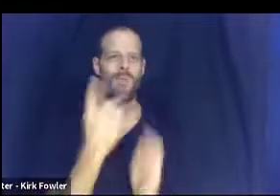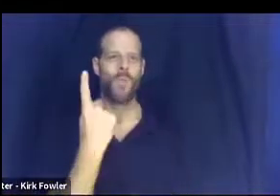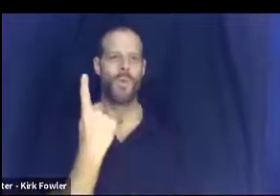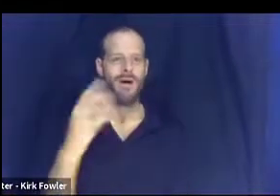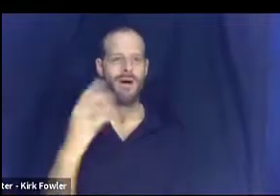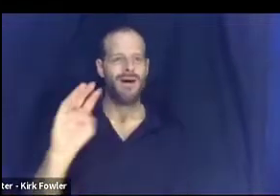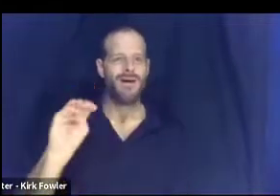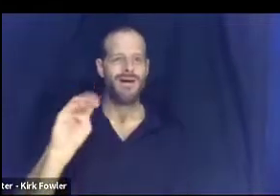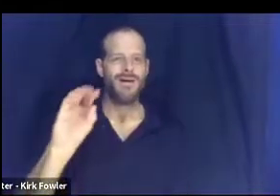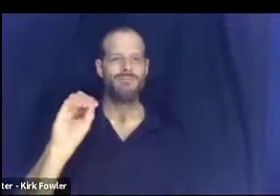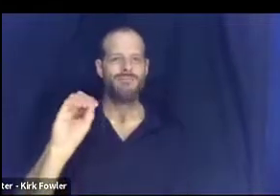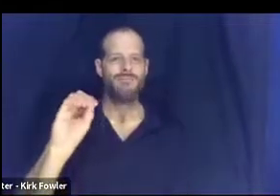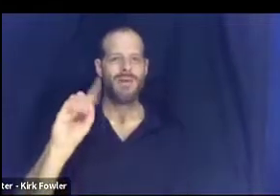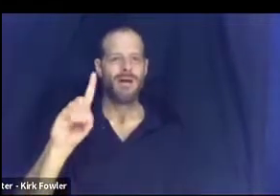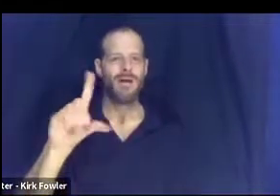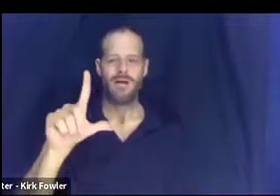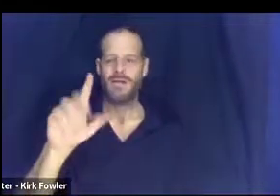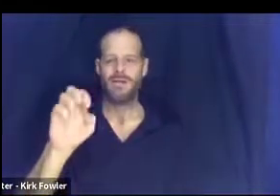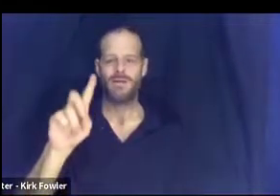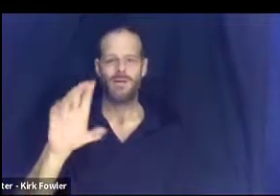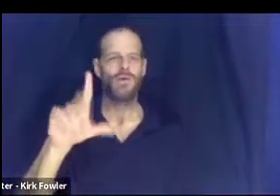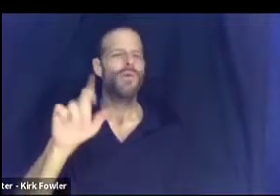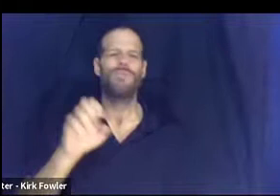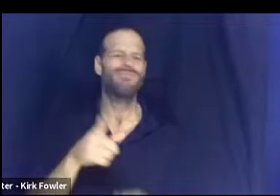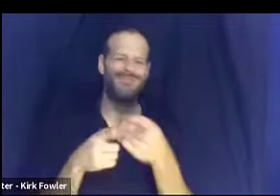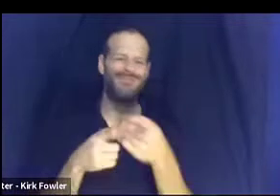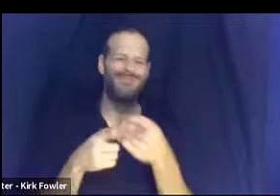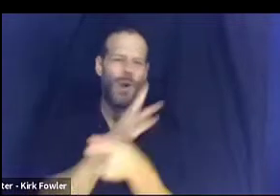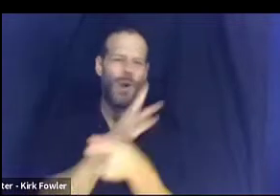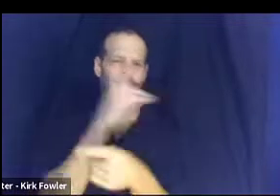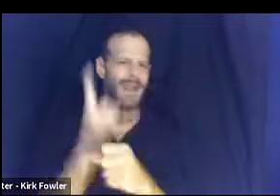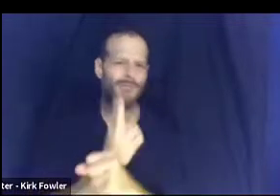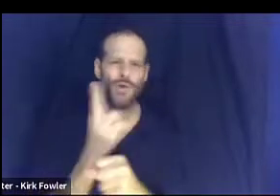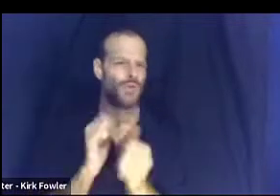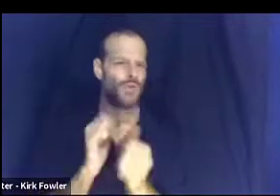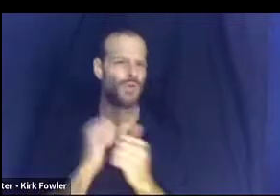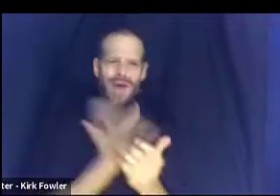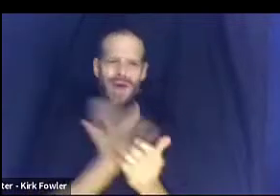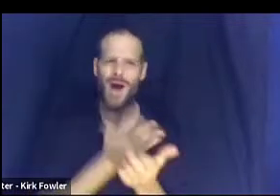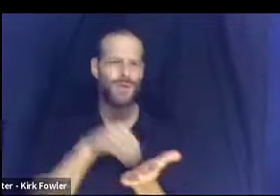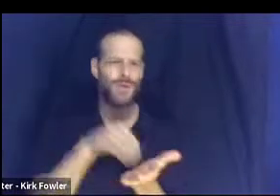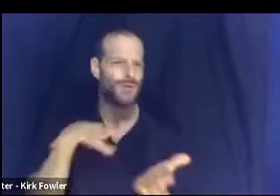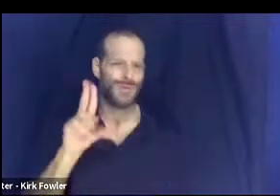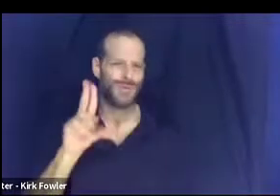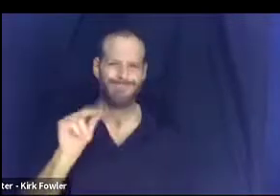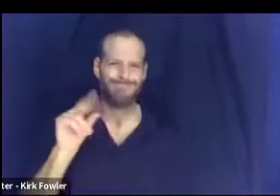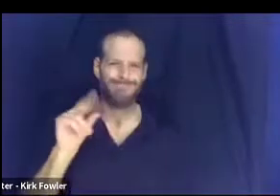It's a very abstract way to represent water. So, we all accept that that would be too abstract,